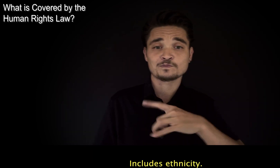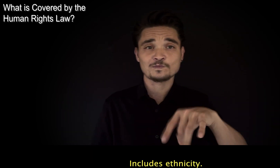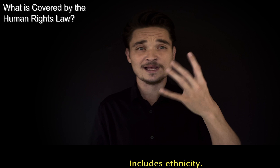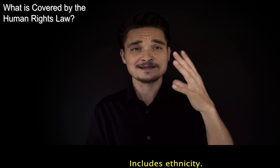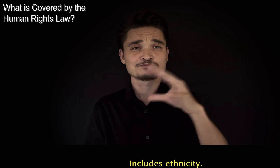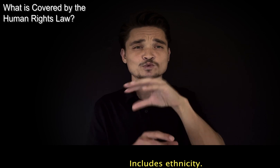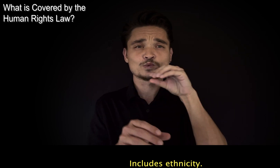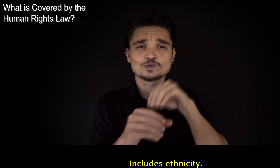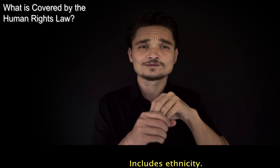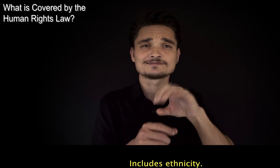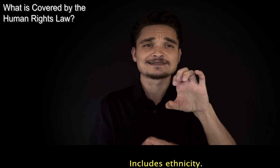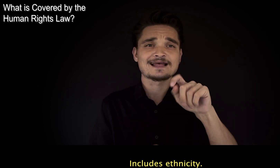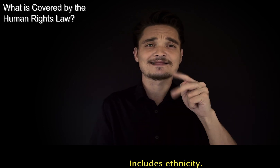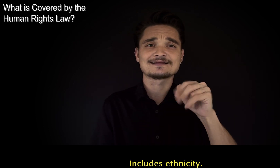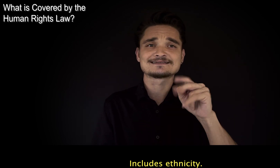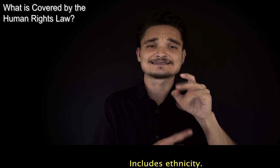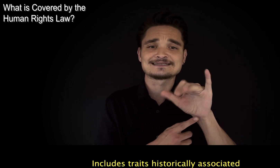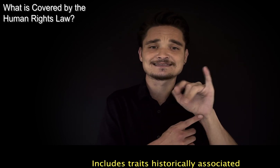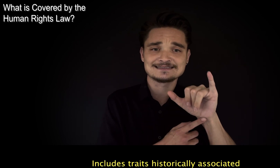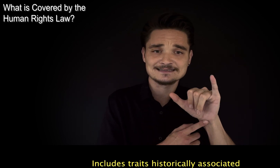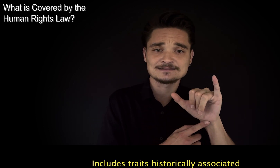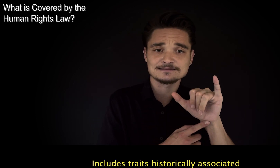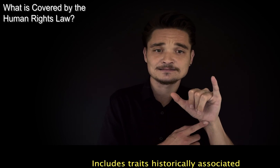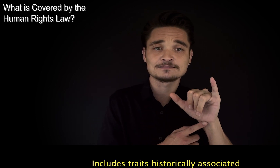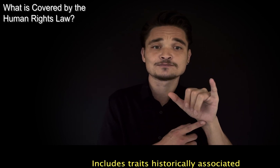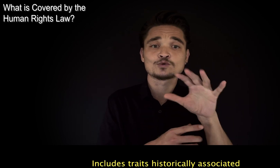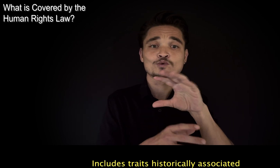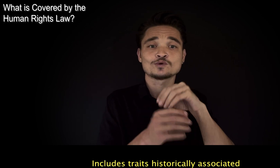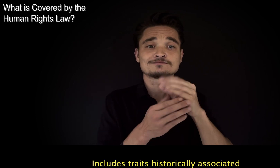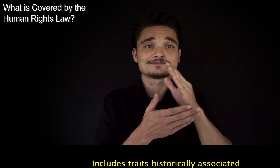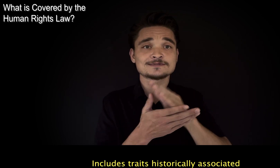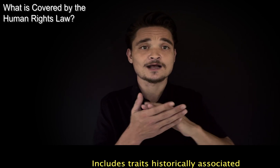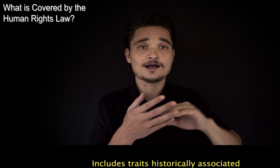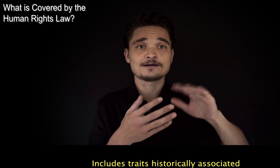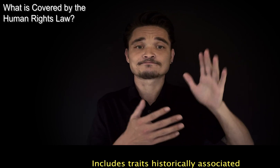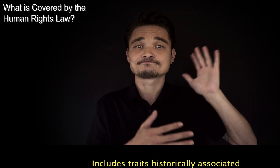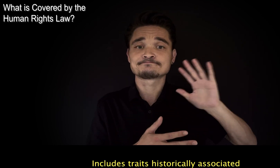Includes ethnicity. Includes traits historically associated